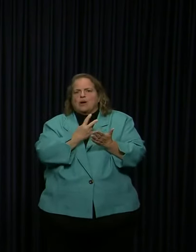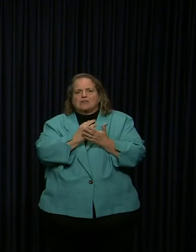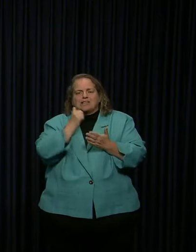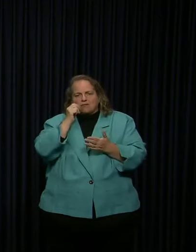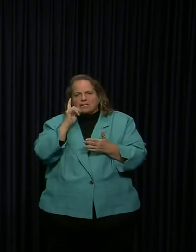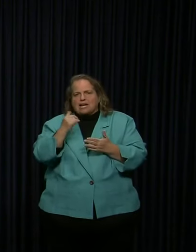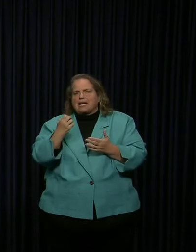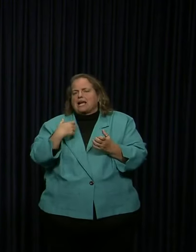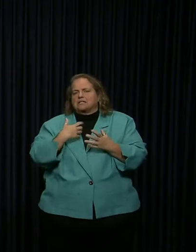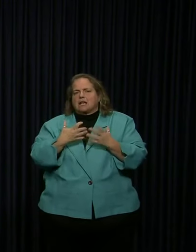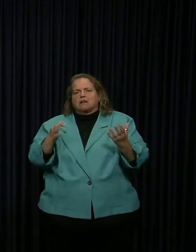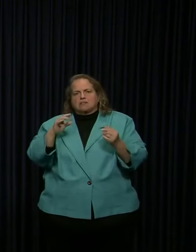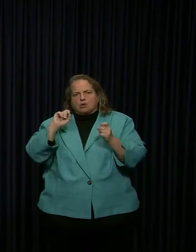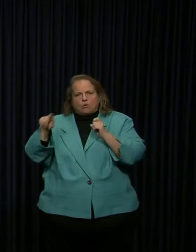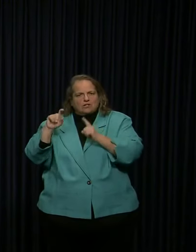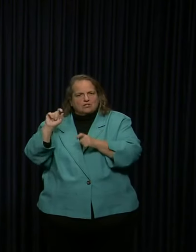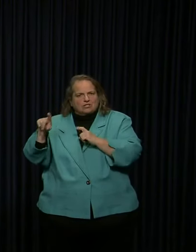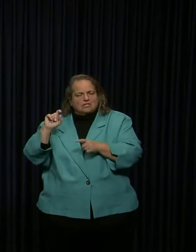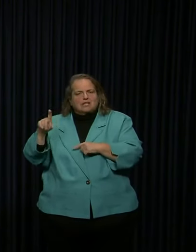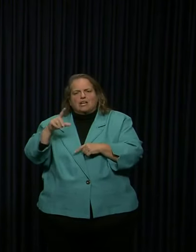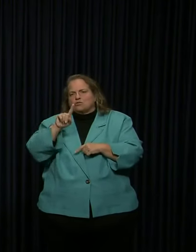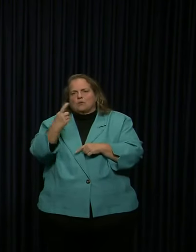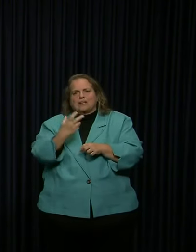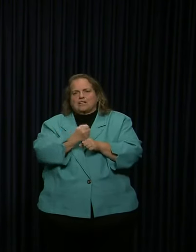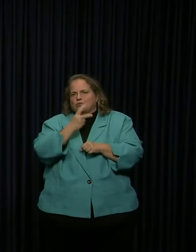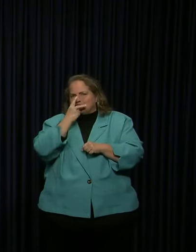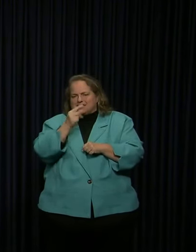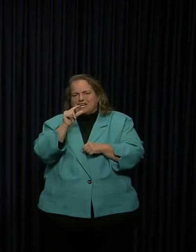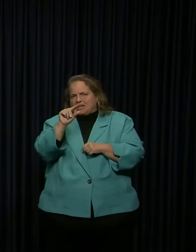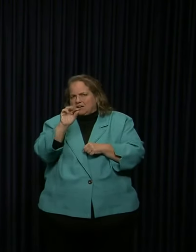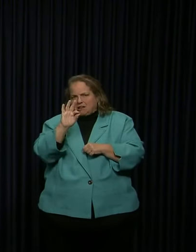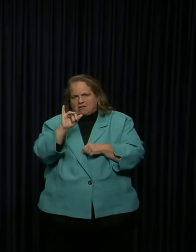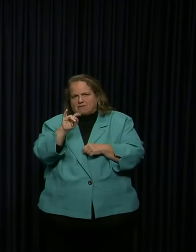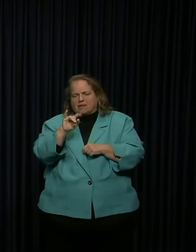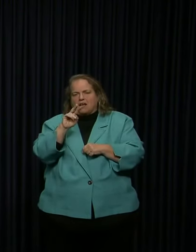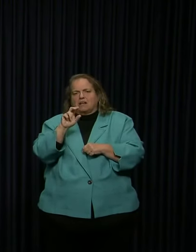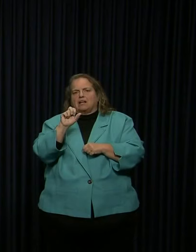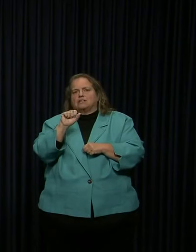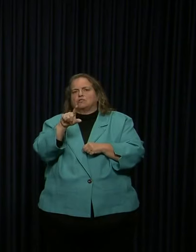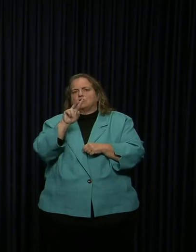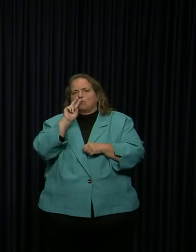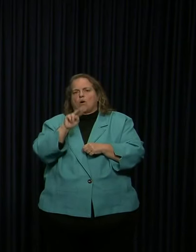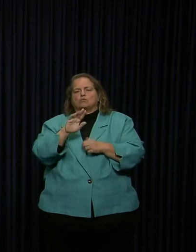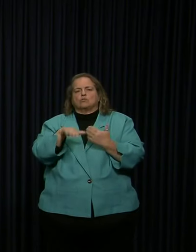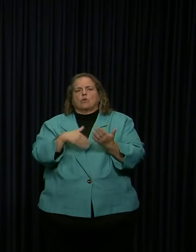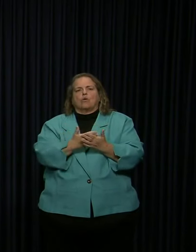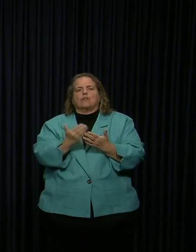IMPORTANT SOCIAL DISTANCING IS, WHEN LOOKING A WHAT'S HAPPENING IN JAPAN RIGHT NOW, AND WE MAY